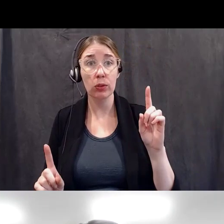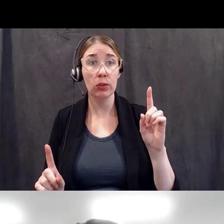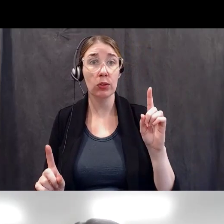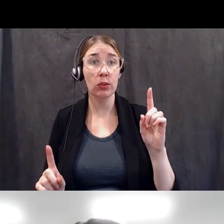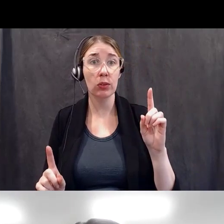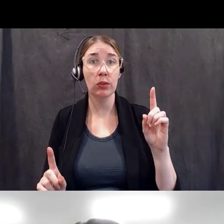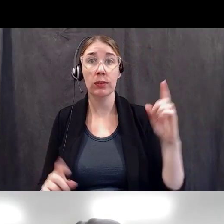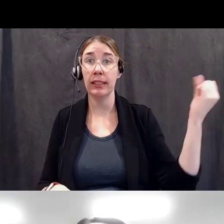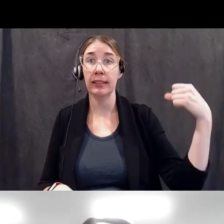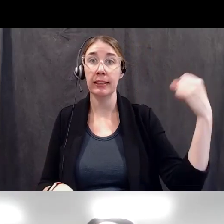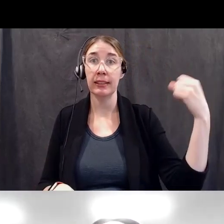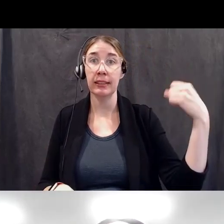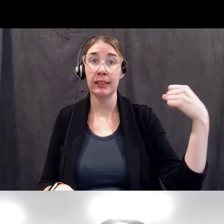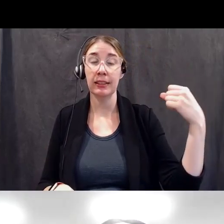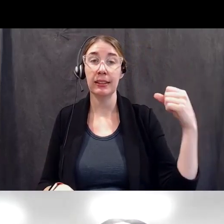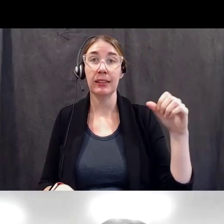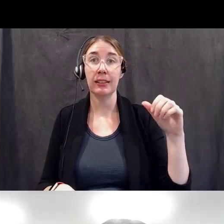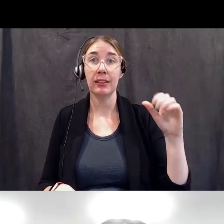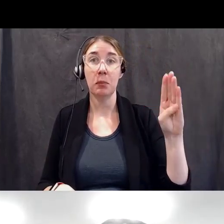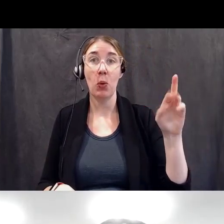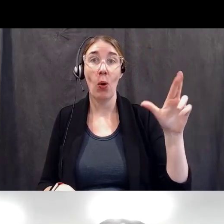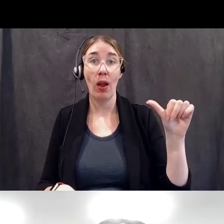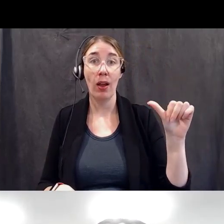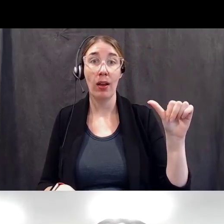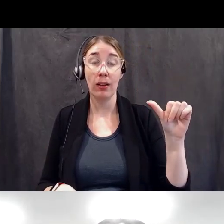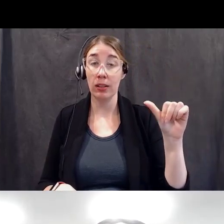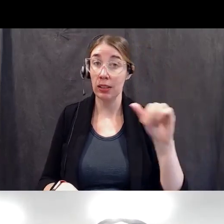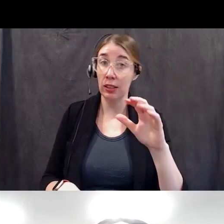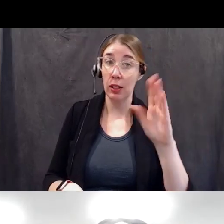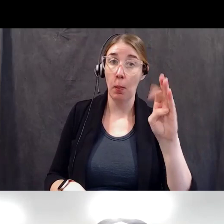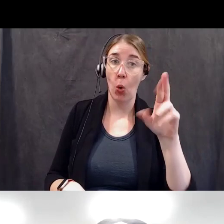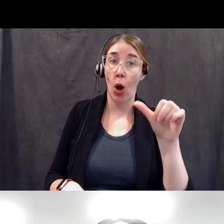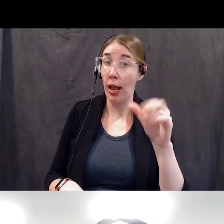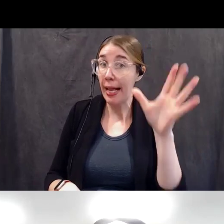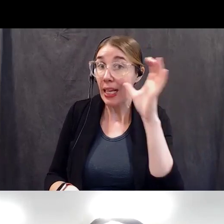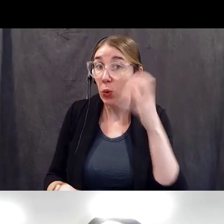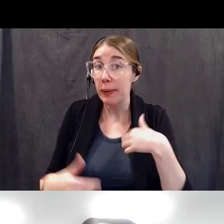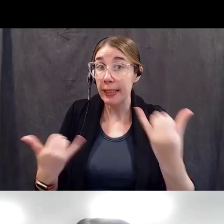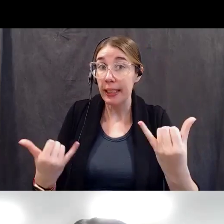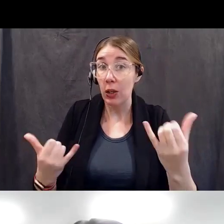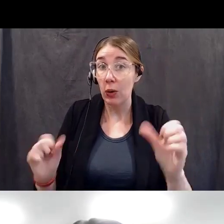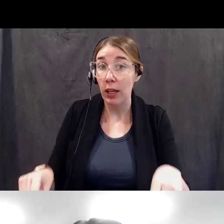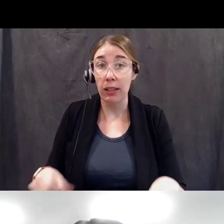Bora: Yes. Can you hear me now? Melinda: I think so. >> Bora: Okay.